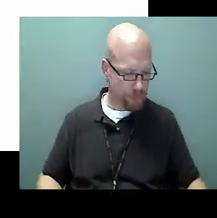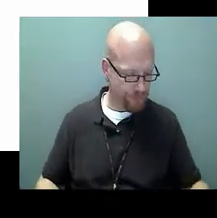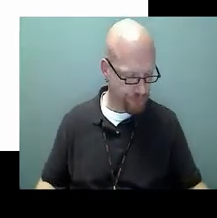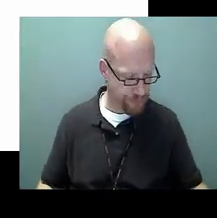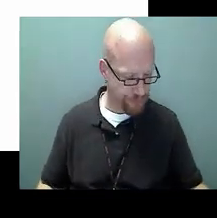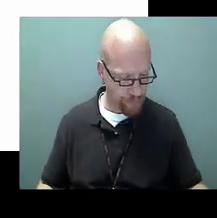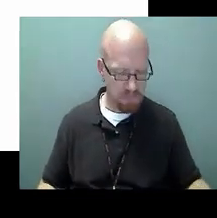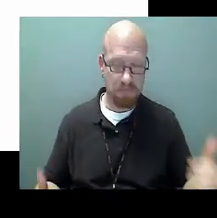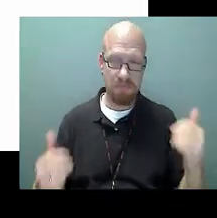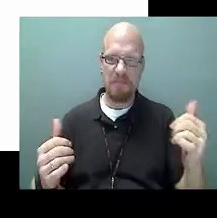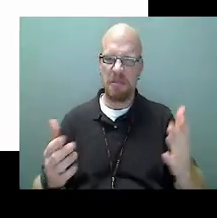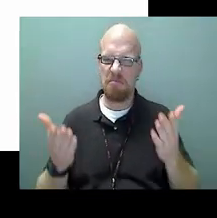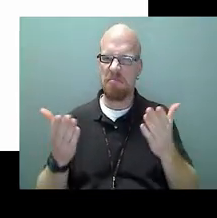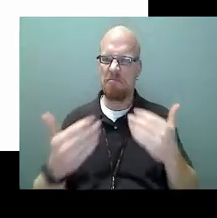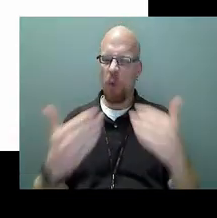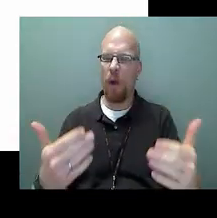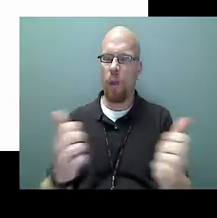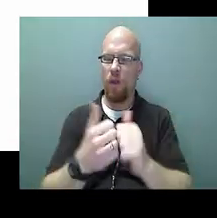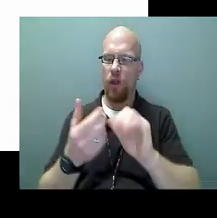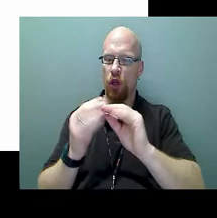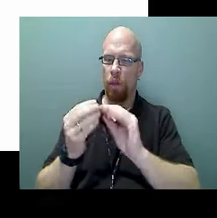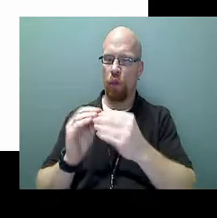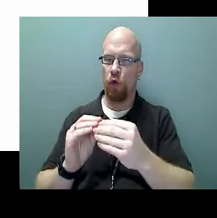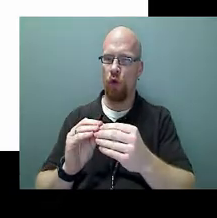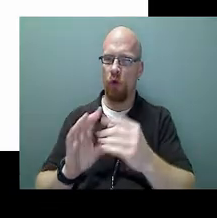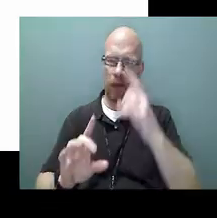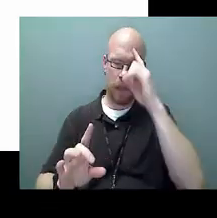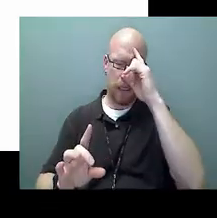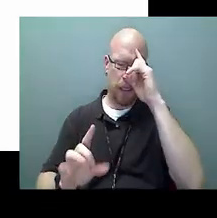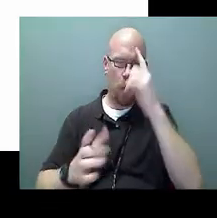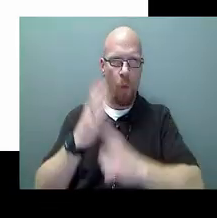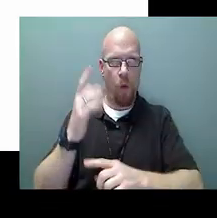x, y and z -- the middle term is x and y only.